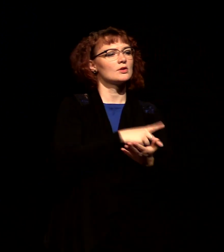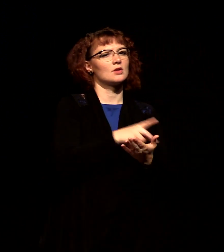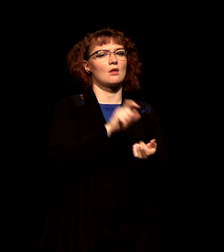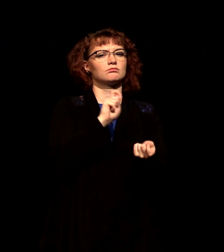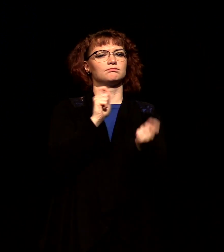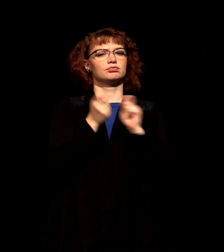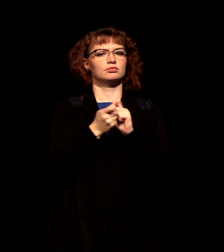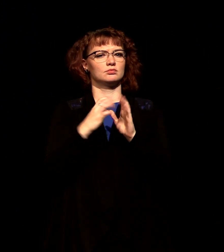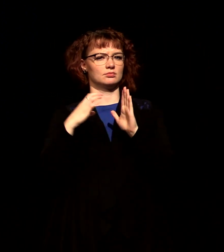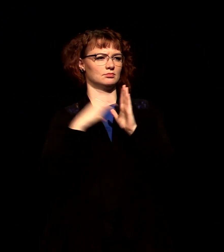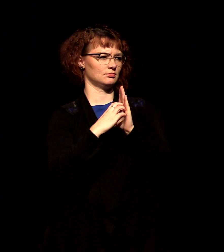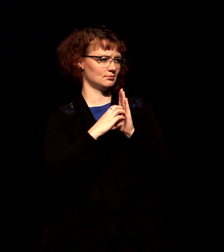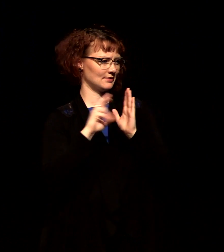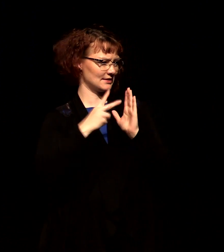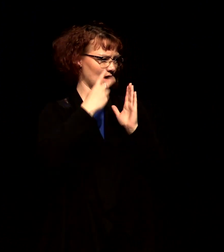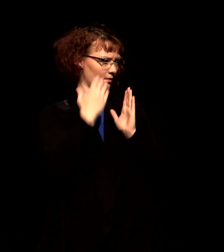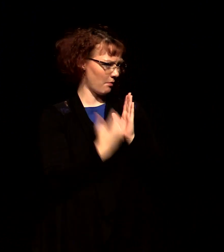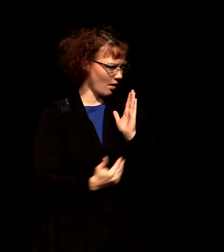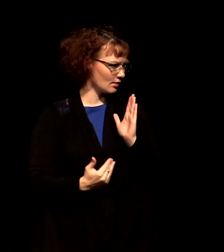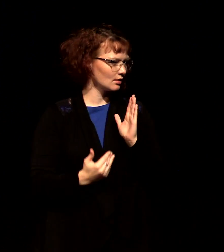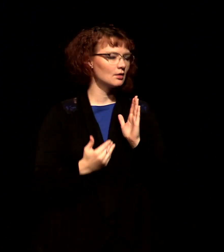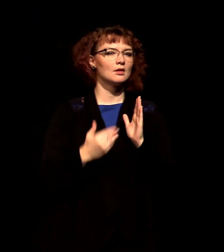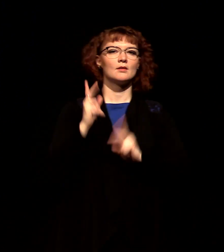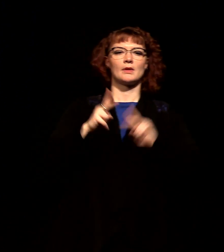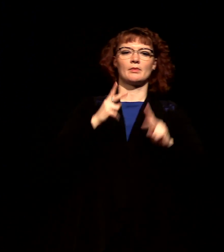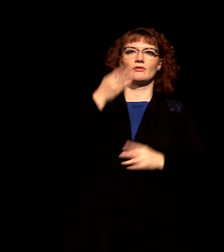the second movement is the people of God preparing to enter